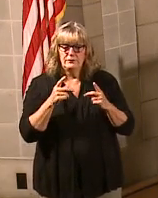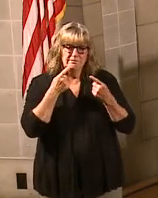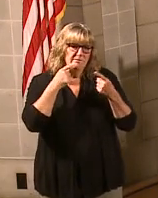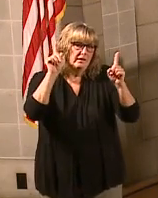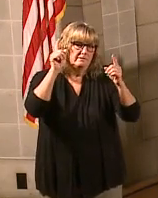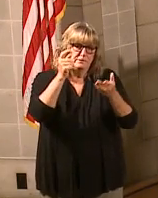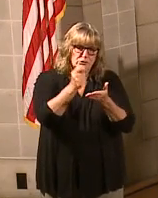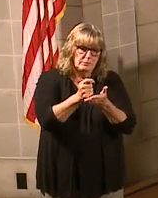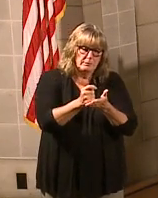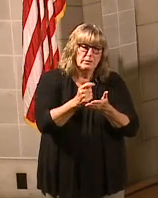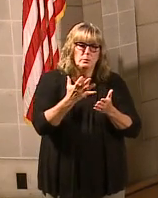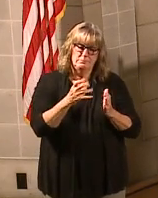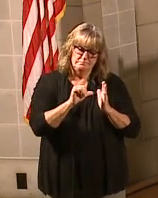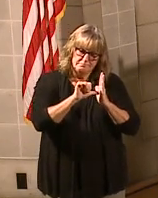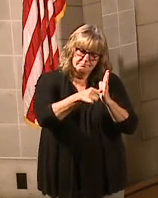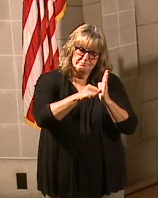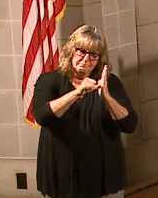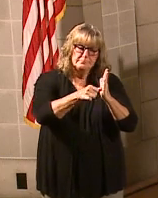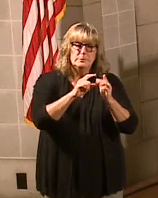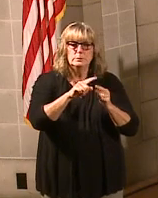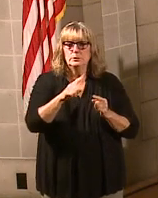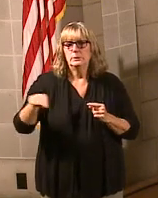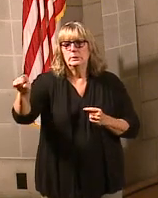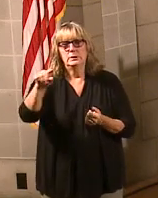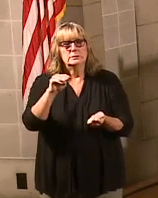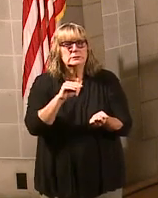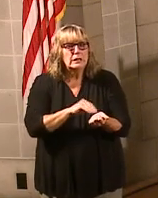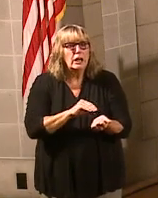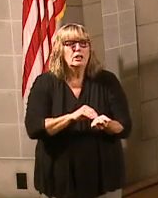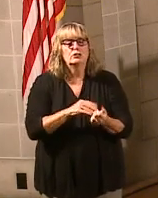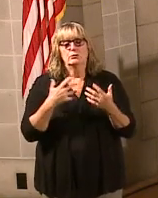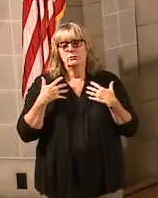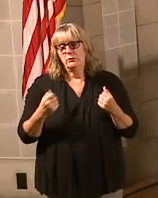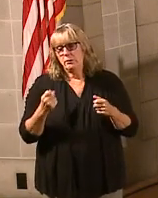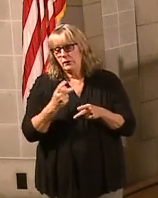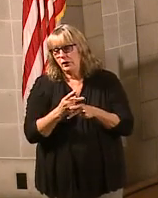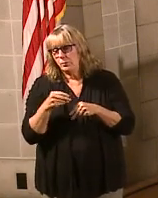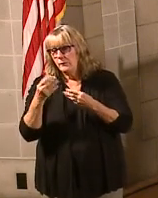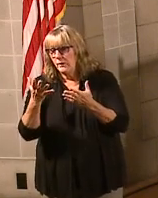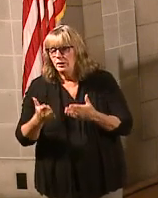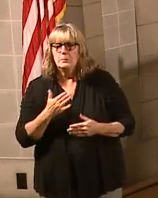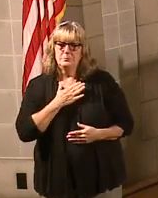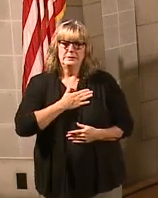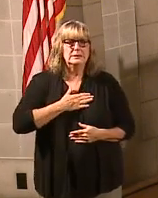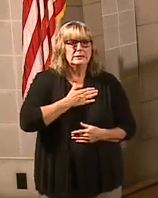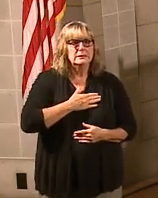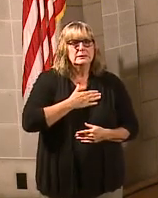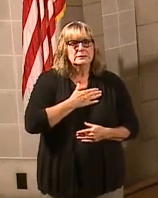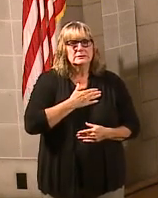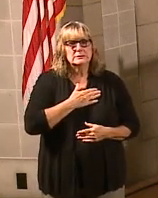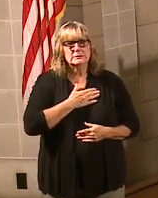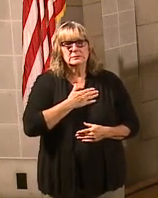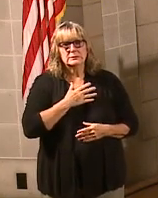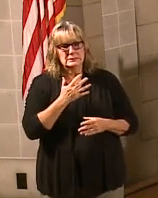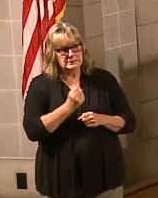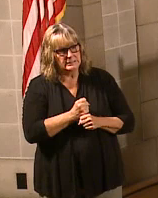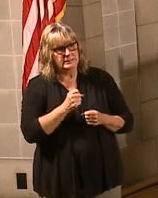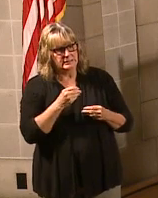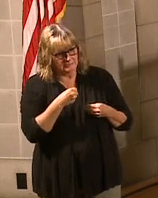THANK YOU VERY MUCH, DR. ANTONE. APPRECIATE THAT. AND AGAIN, THAT IS A VERY